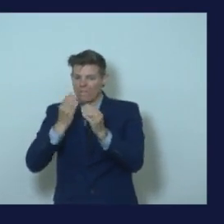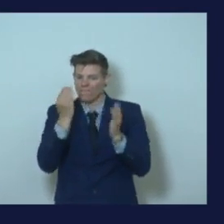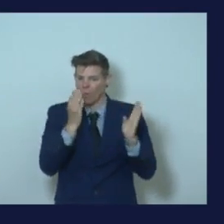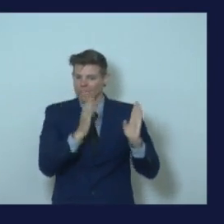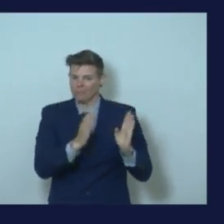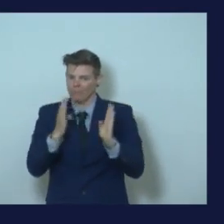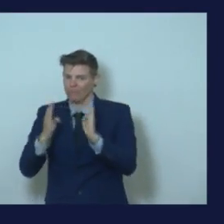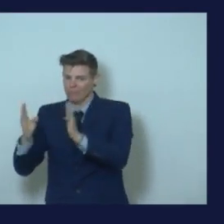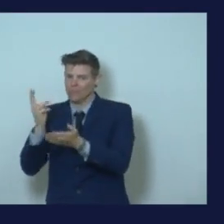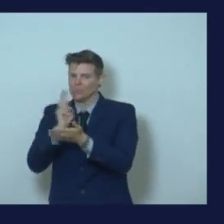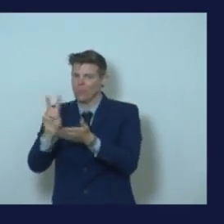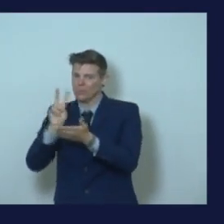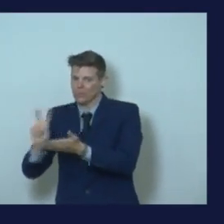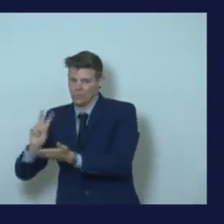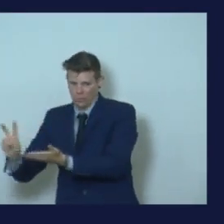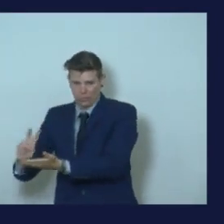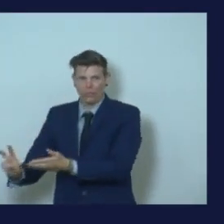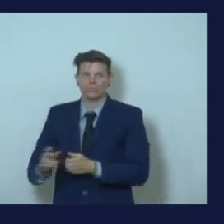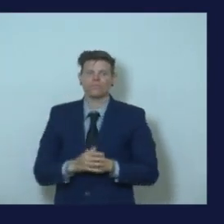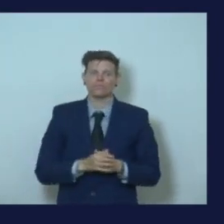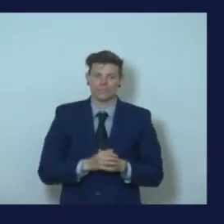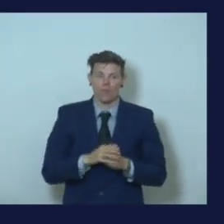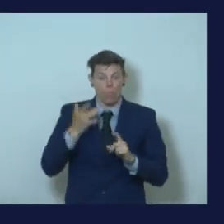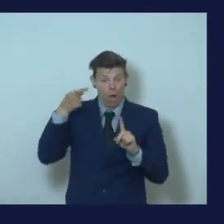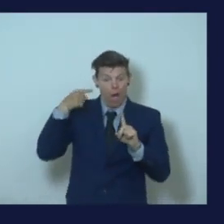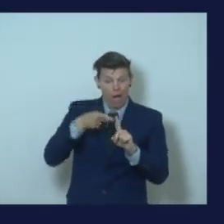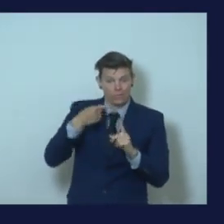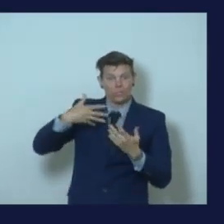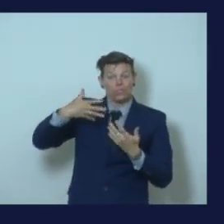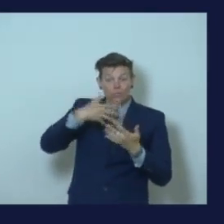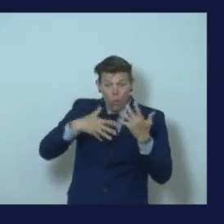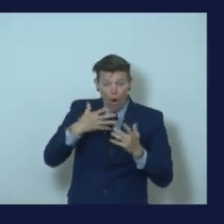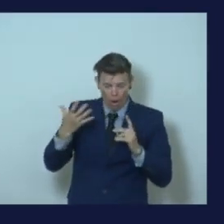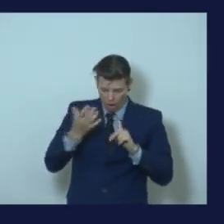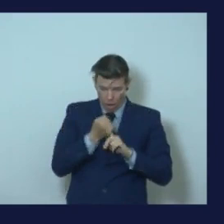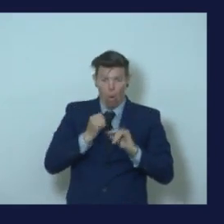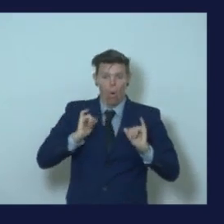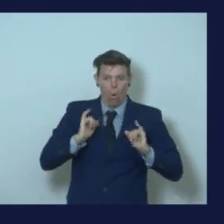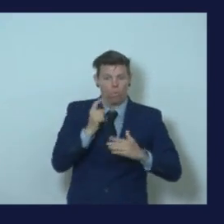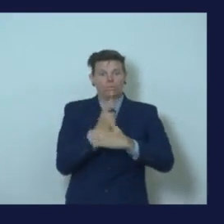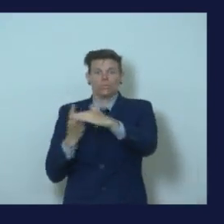WORTH OF DATA. WHAT’S THE MAGIC ABOUT THAT IN ADDITION TO THOSE TRENDS? IS THAT SWEET?